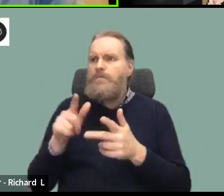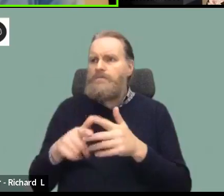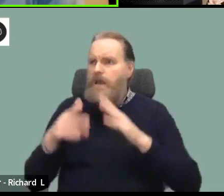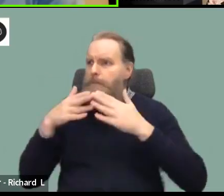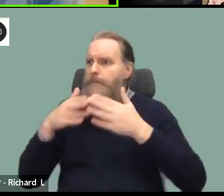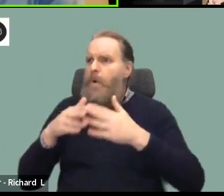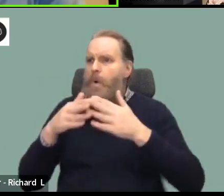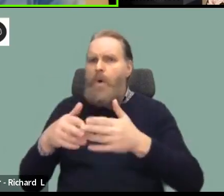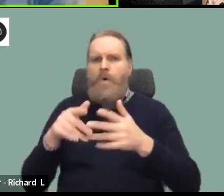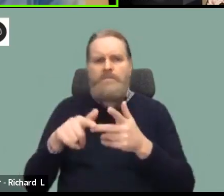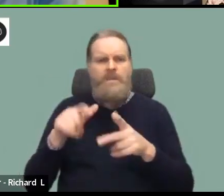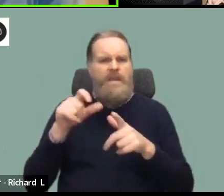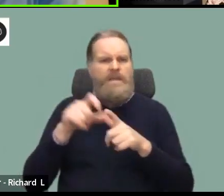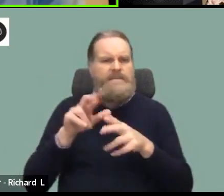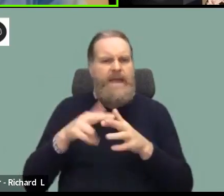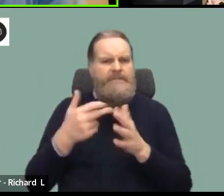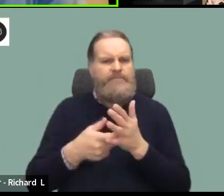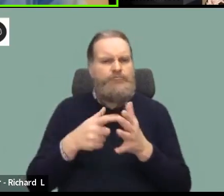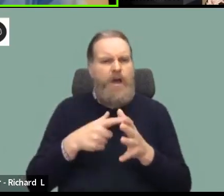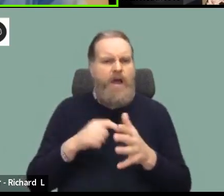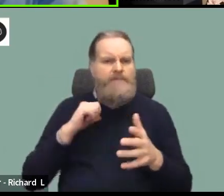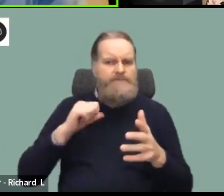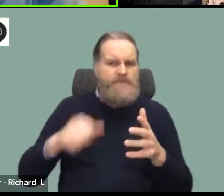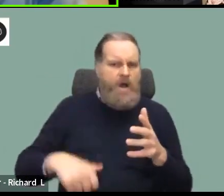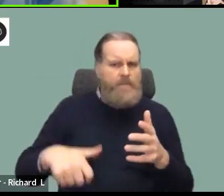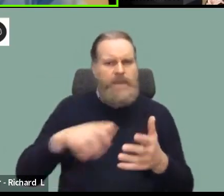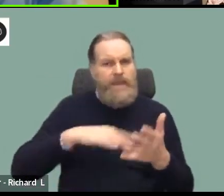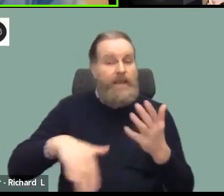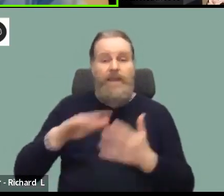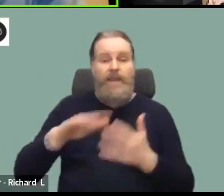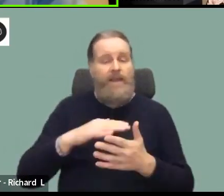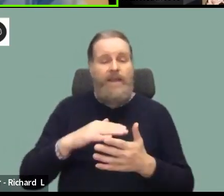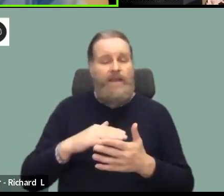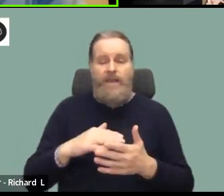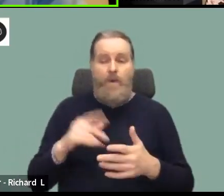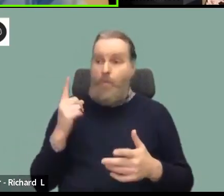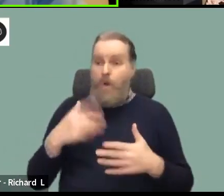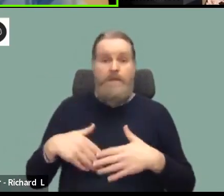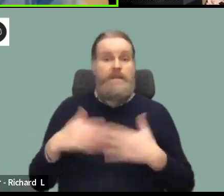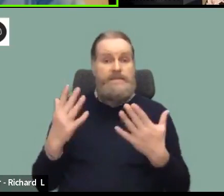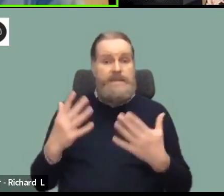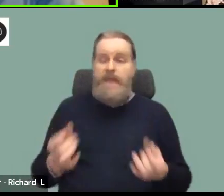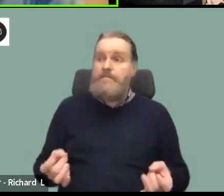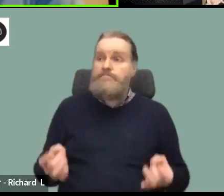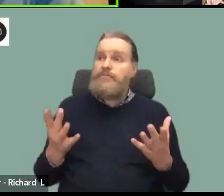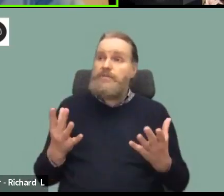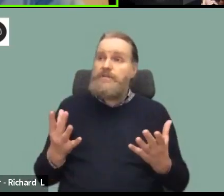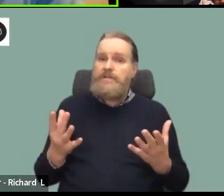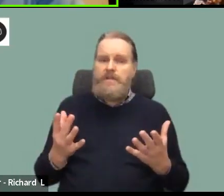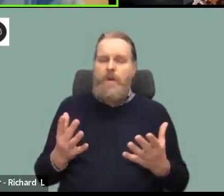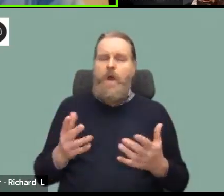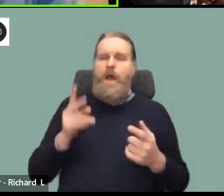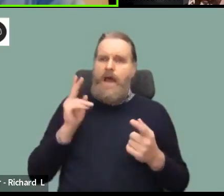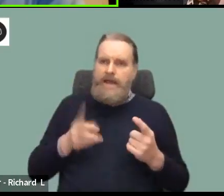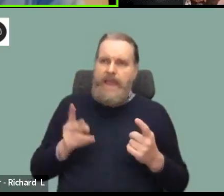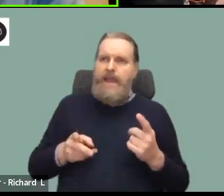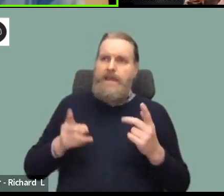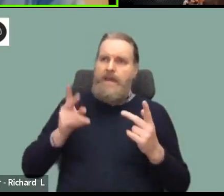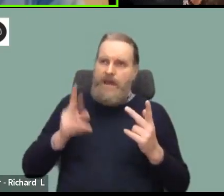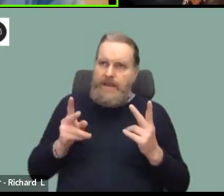problems that the ports and at the airports problems in there for the airports problems in there for right throughout our membership. If the government realized that's not a one day Protest, but that's not a one day Protest is